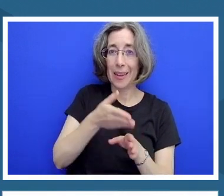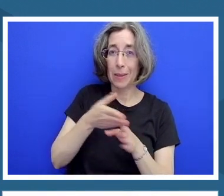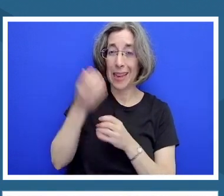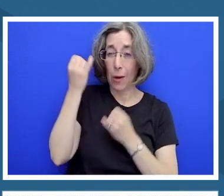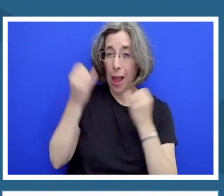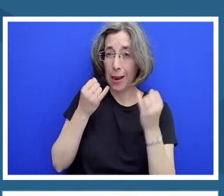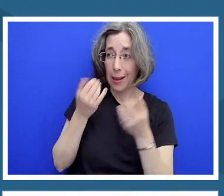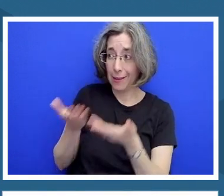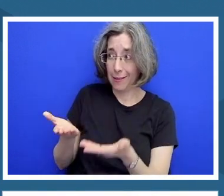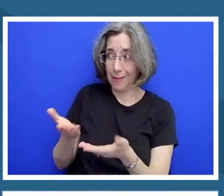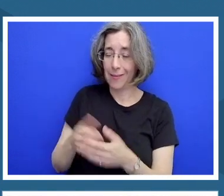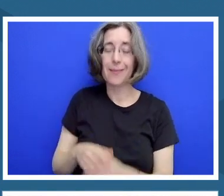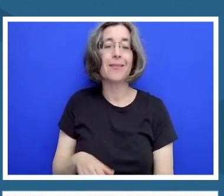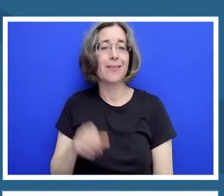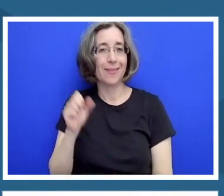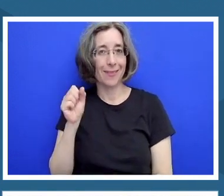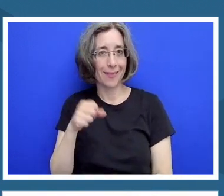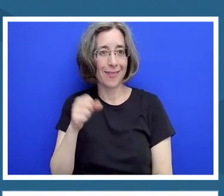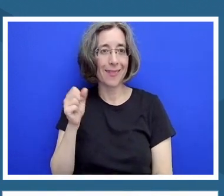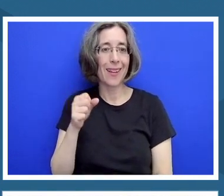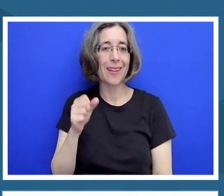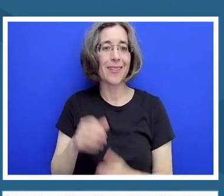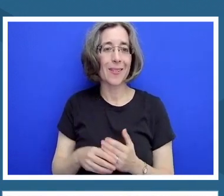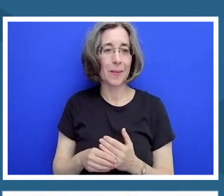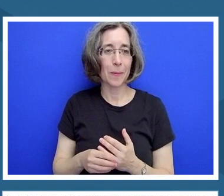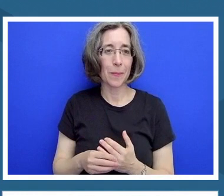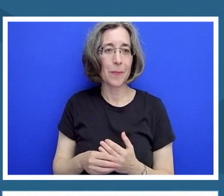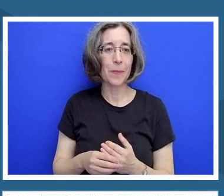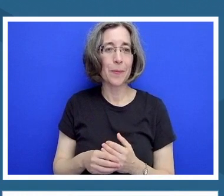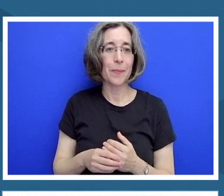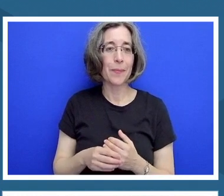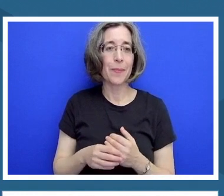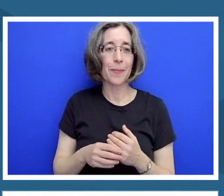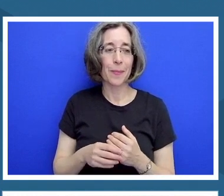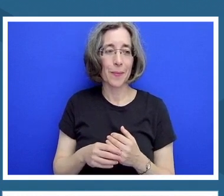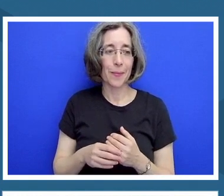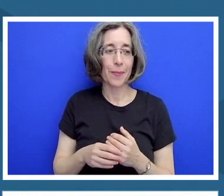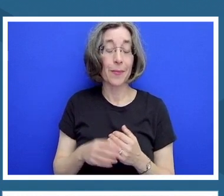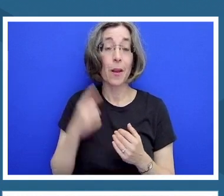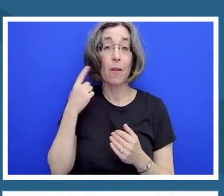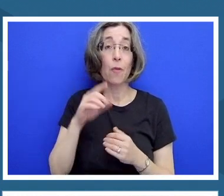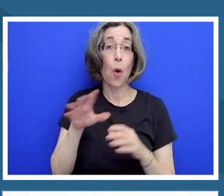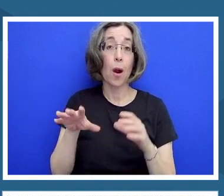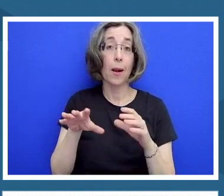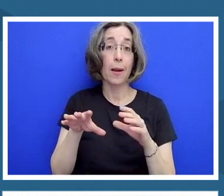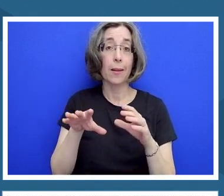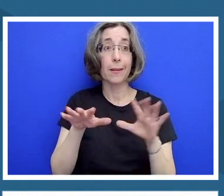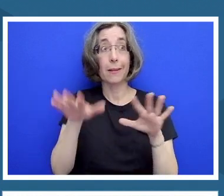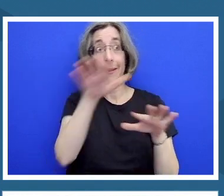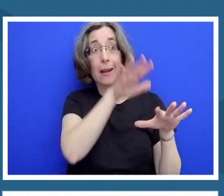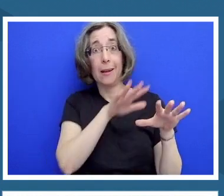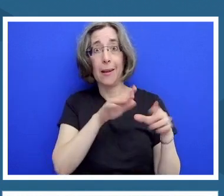yeah so um the thing about exoplanet science is even though it's